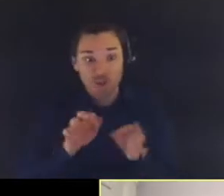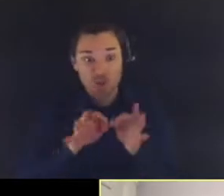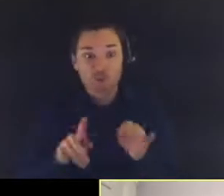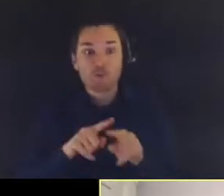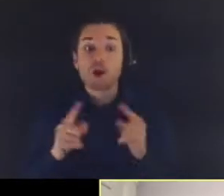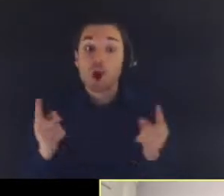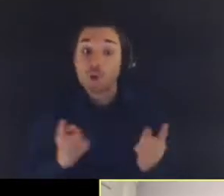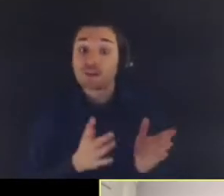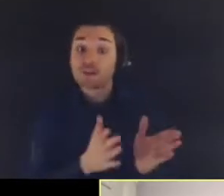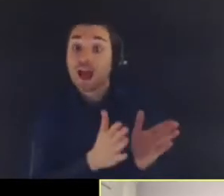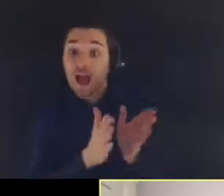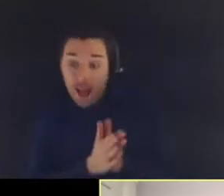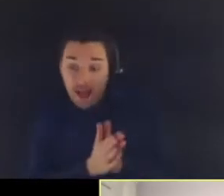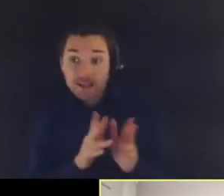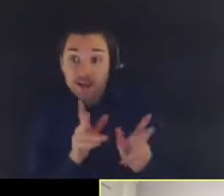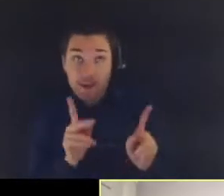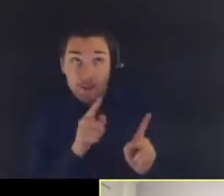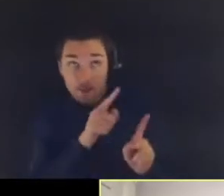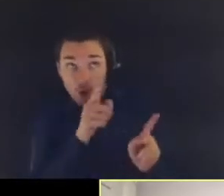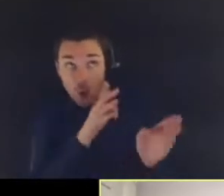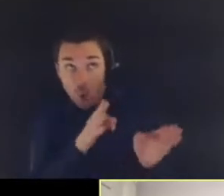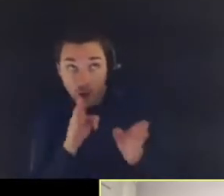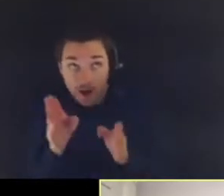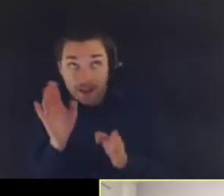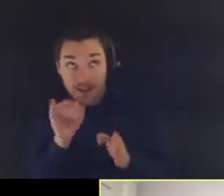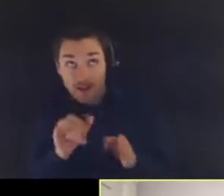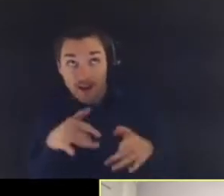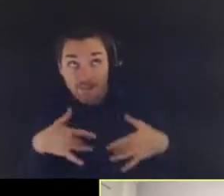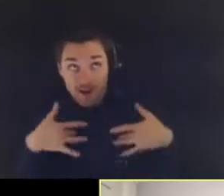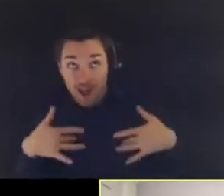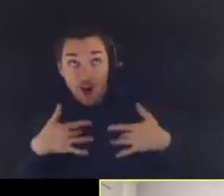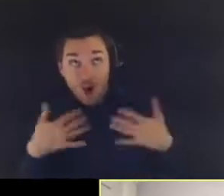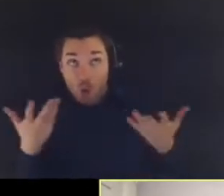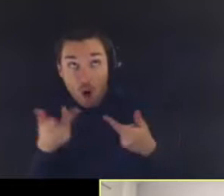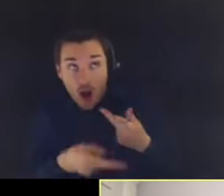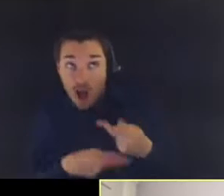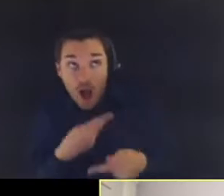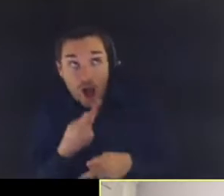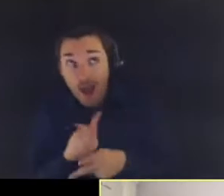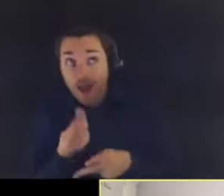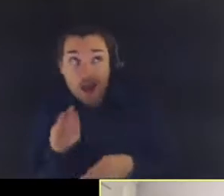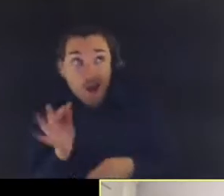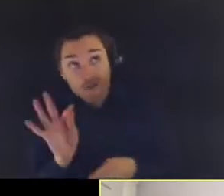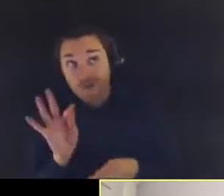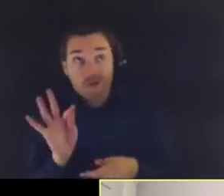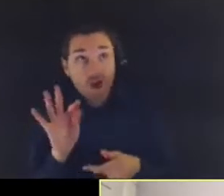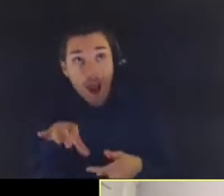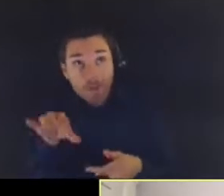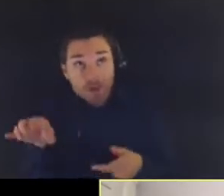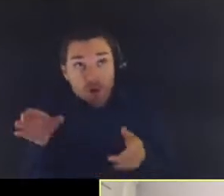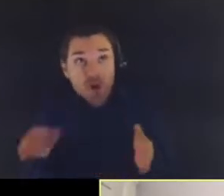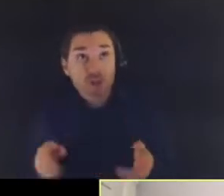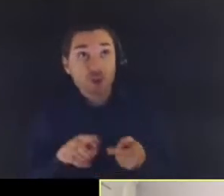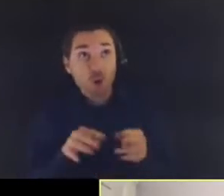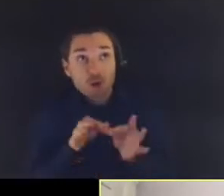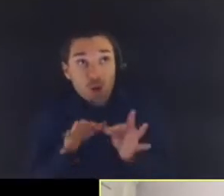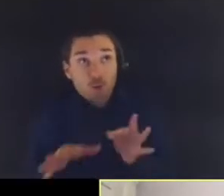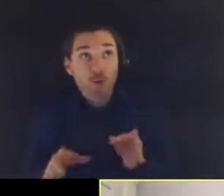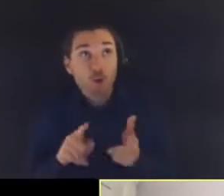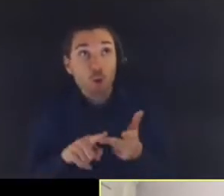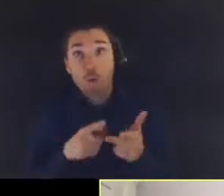the event what kinds of captions or interpreter or both, preferably, are you providing, and